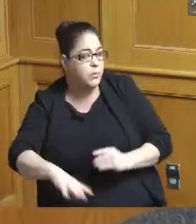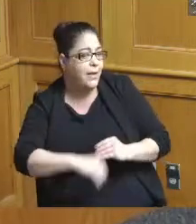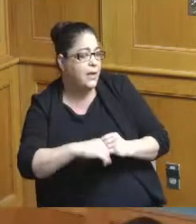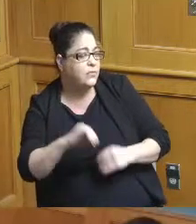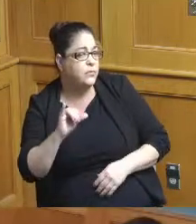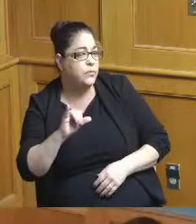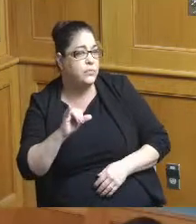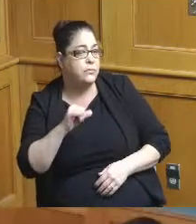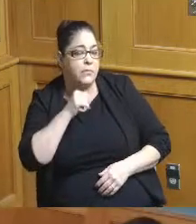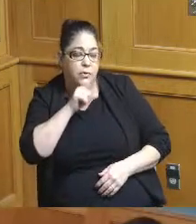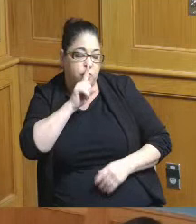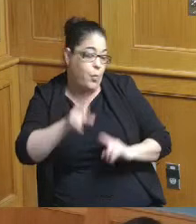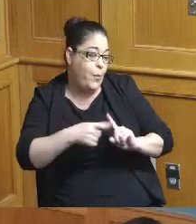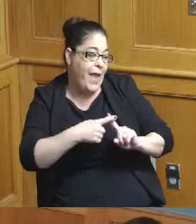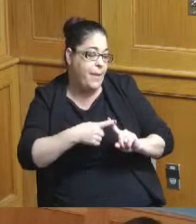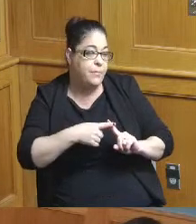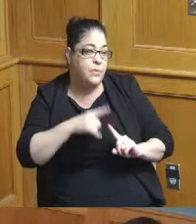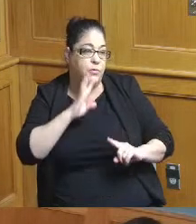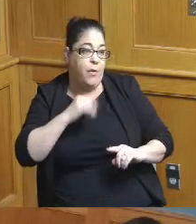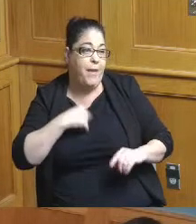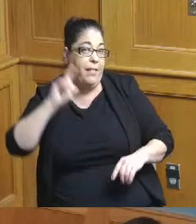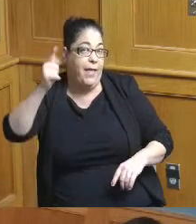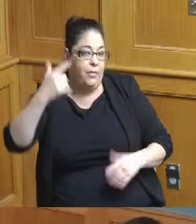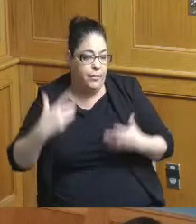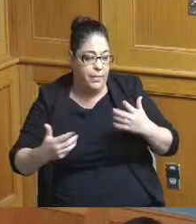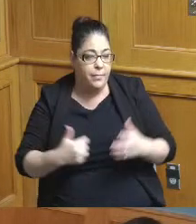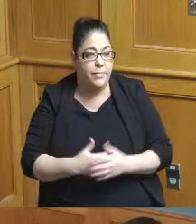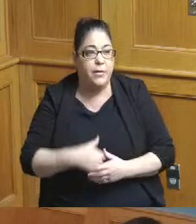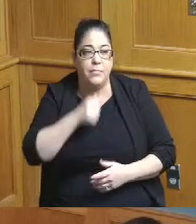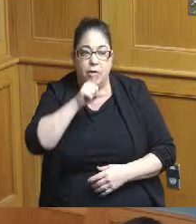I don't know when I guess we'll talk about it later how I don't know what the structure is